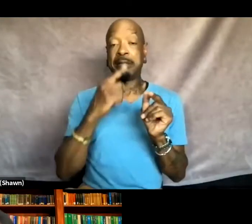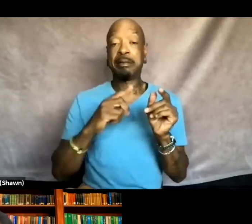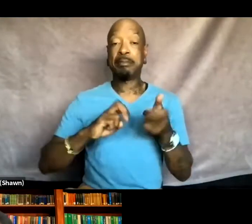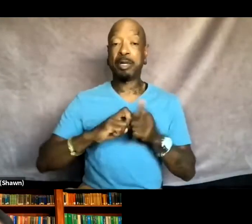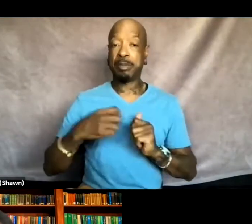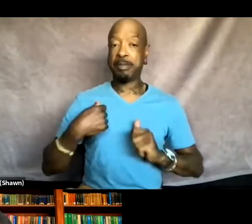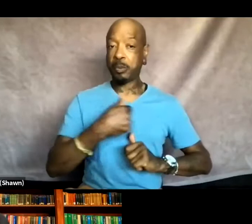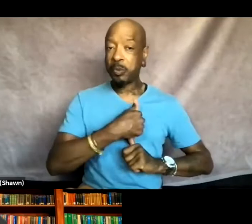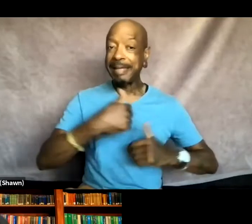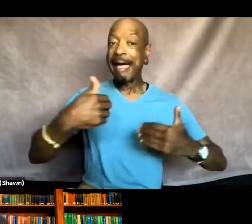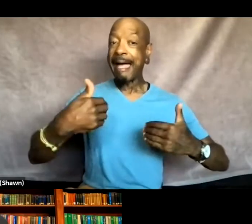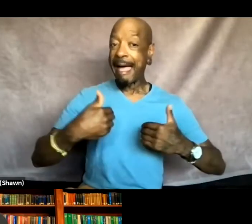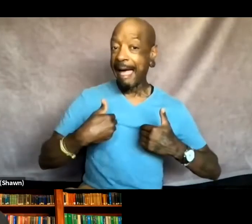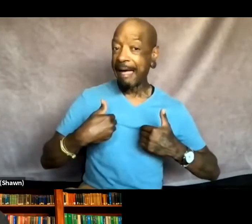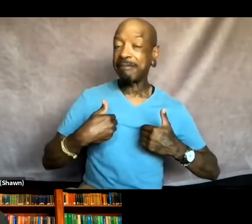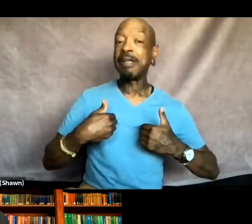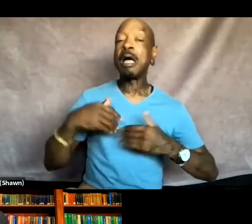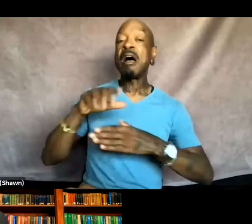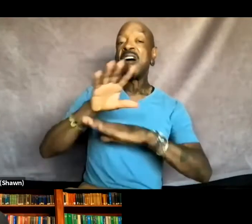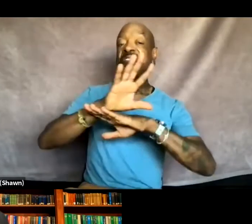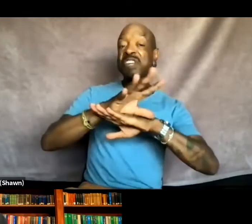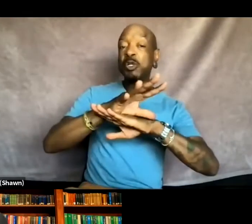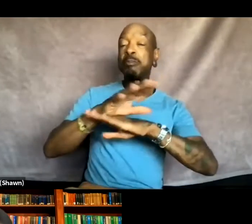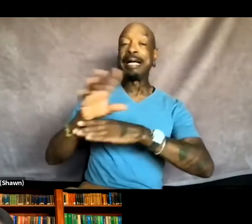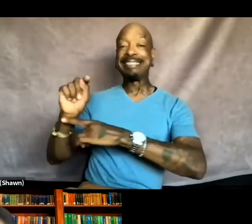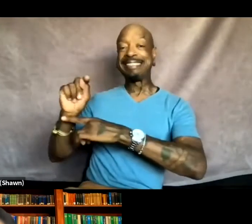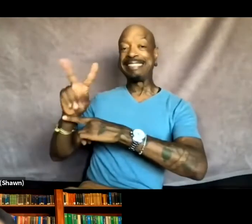Keah Brown: Film and TV doesn't know what to do with disability, because we live in